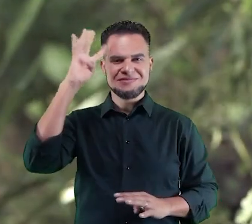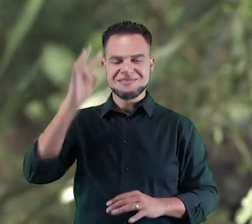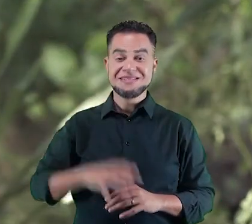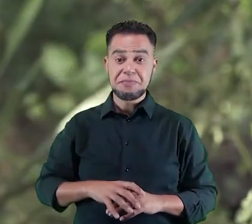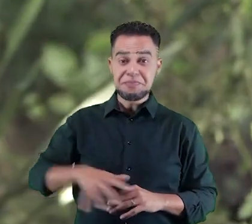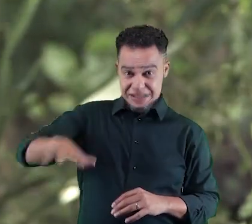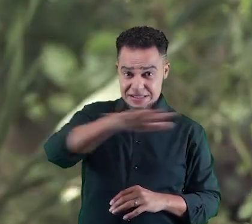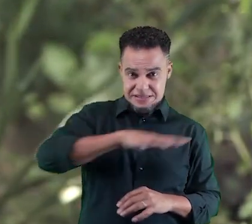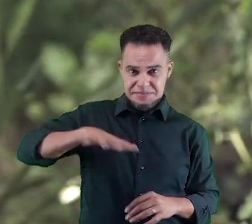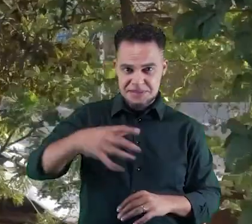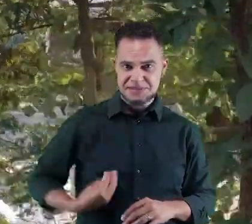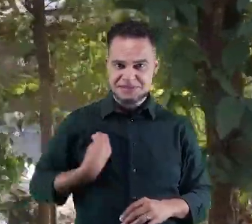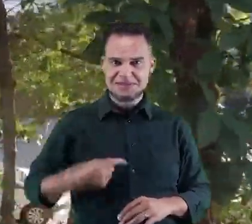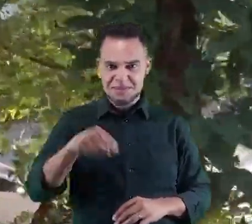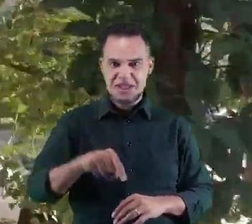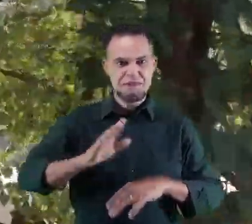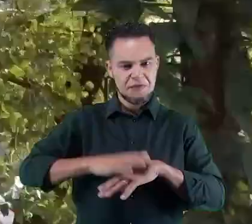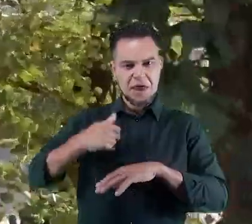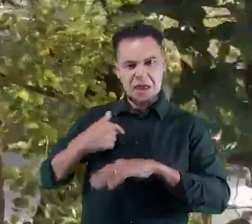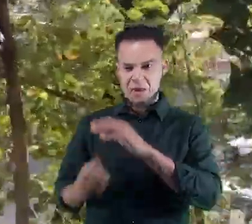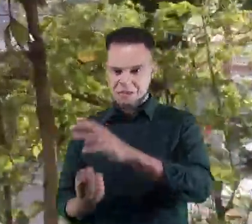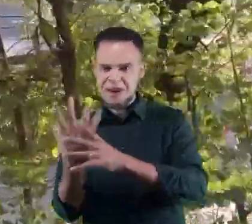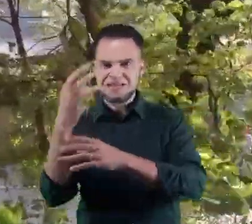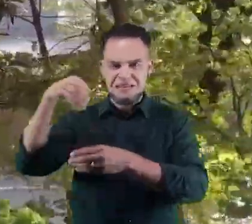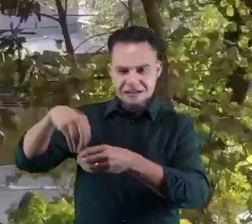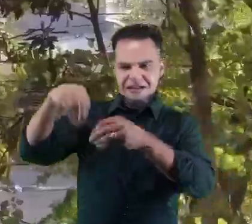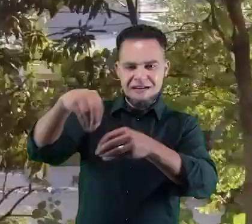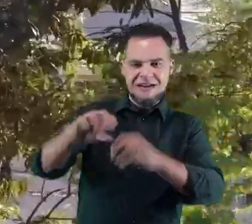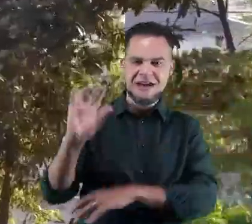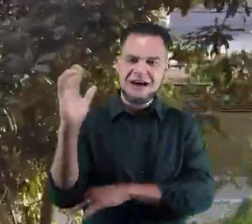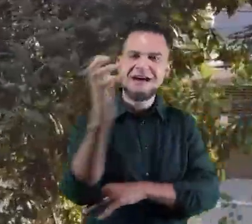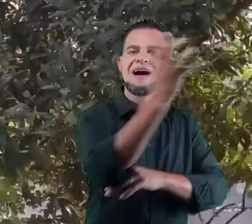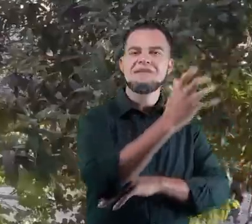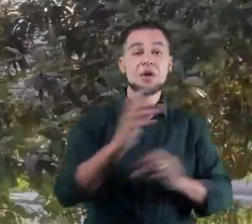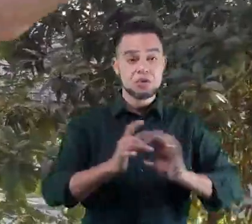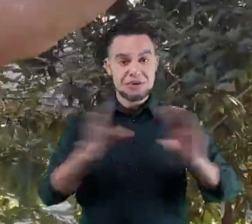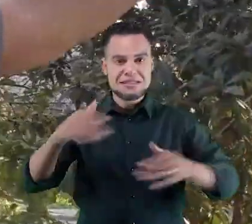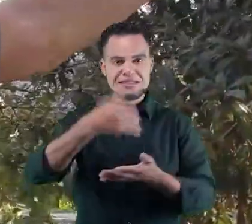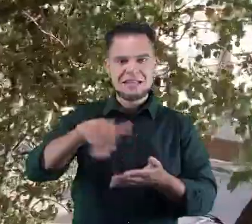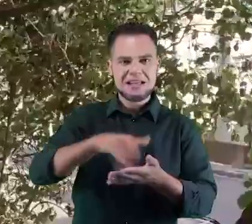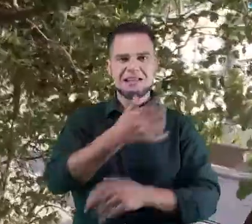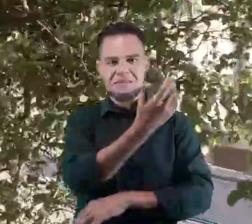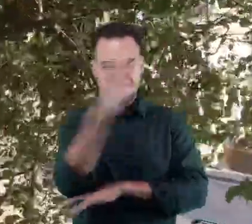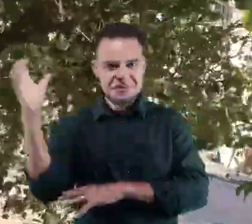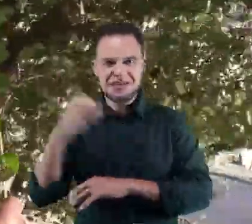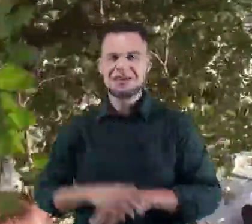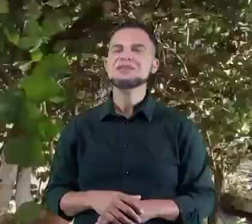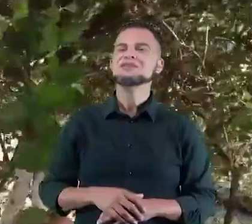and now it happens every Wednesday. This space where we are right now, I was responsible for planting trees, with the Mayor´s office permission,